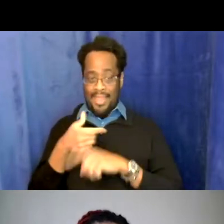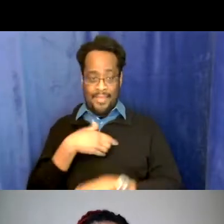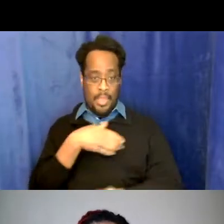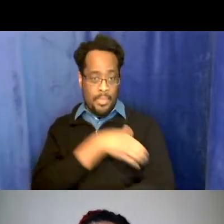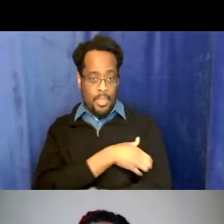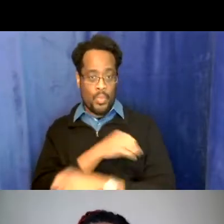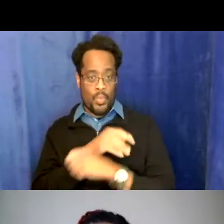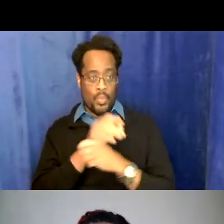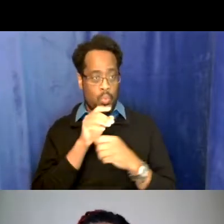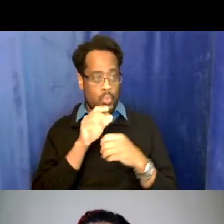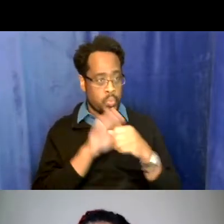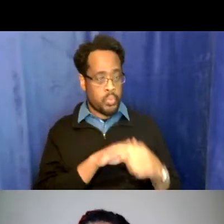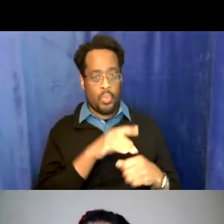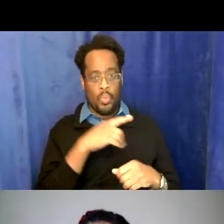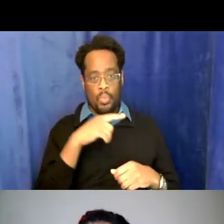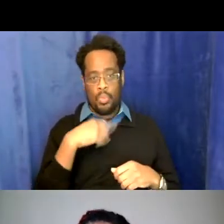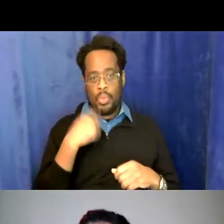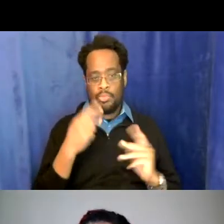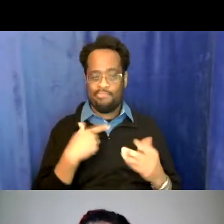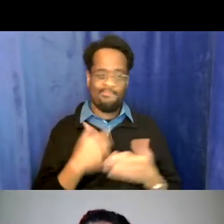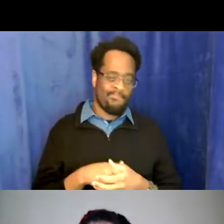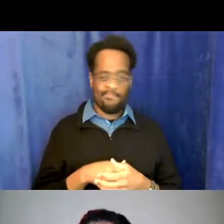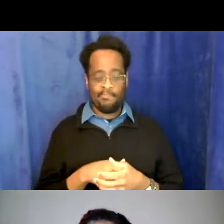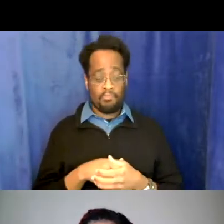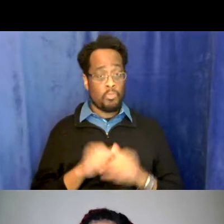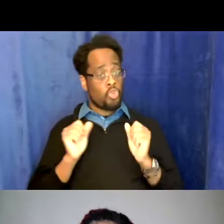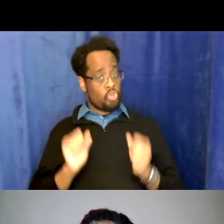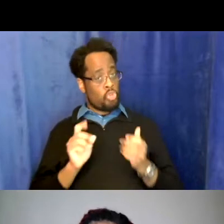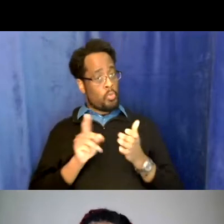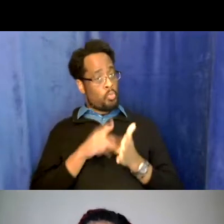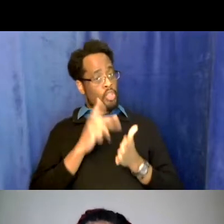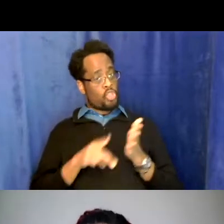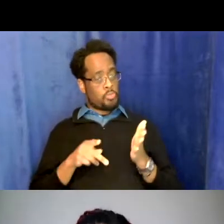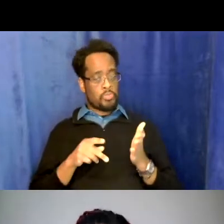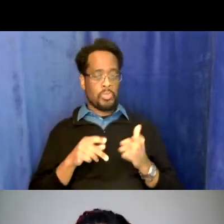there's a difference. Though do we view that black people have the power to truly oppress others?